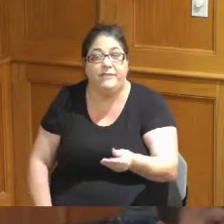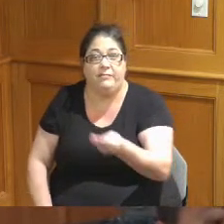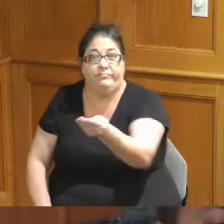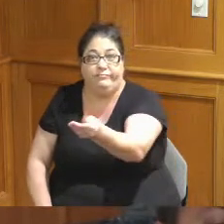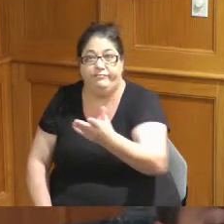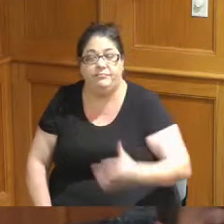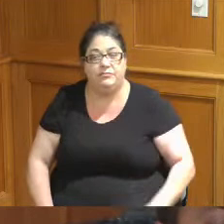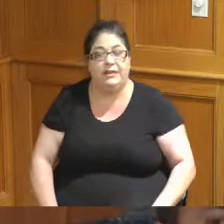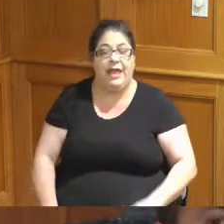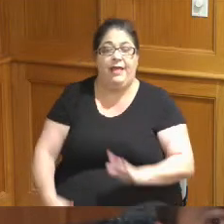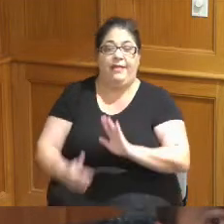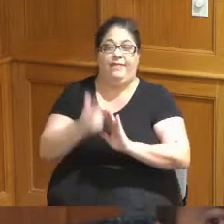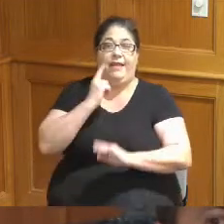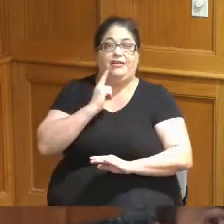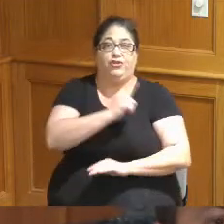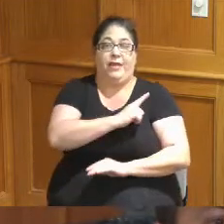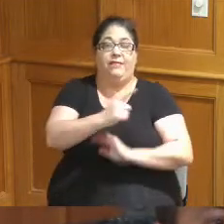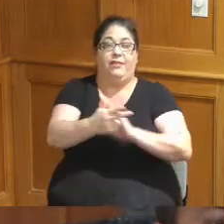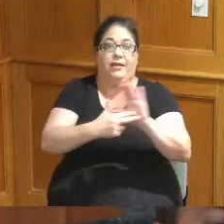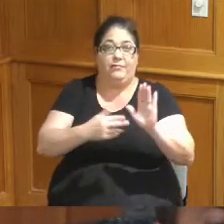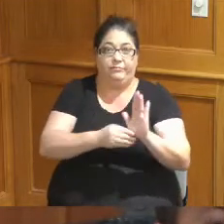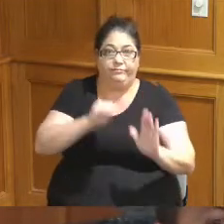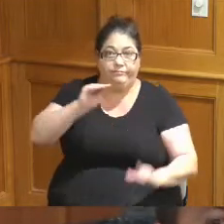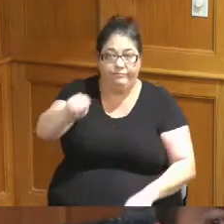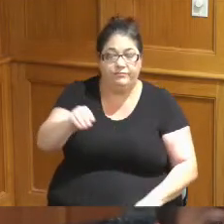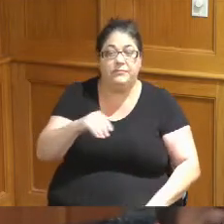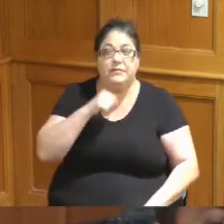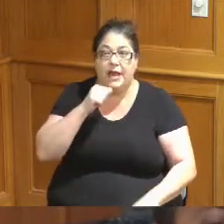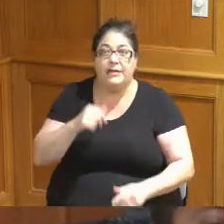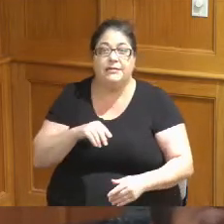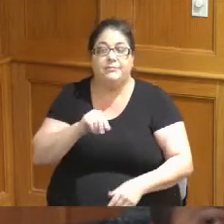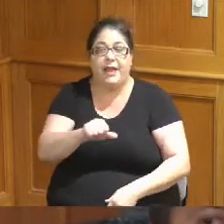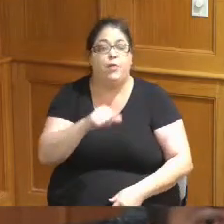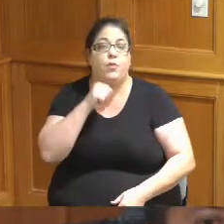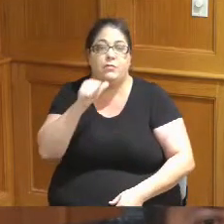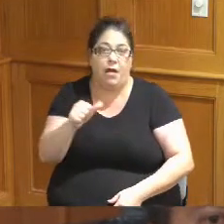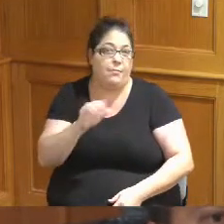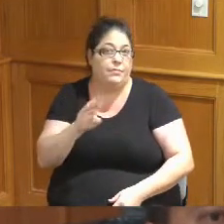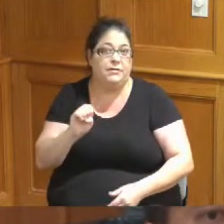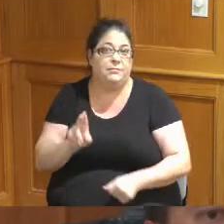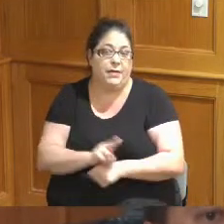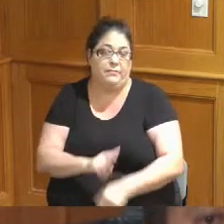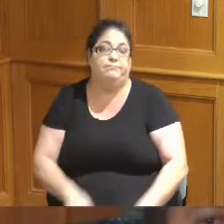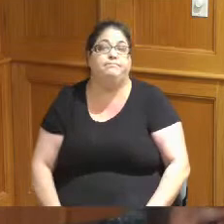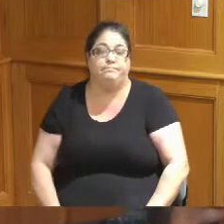legislatively capture that those funds are unspent and will not be spent on these projects thank you